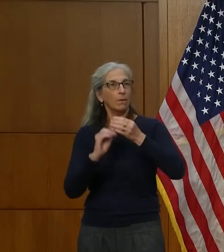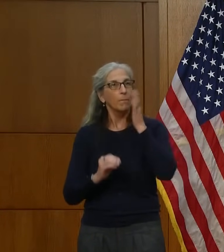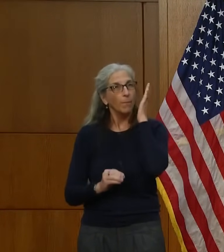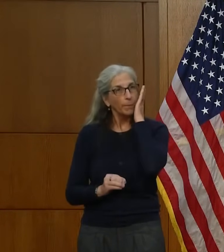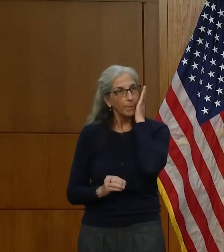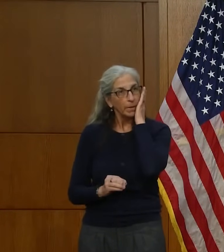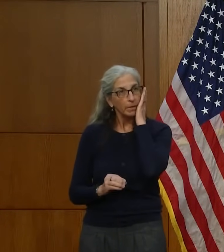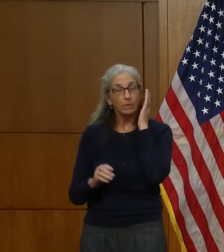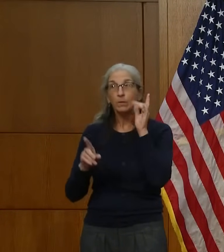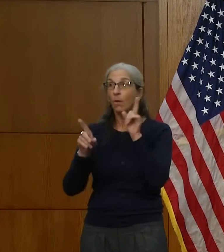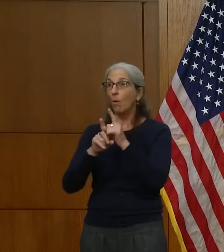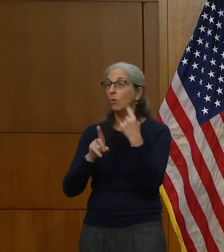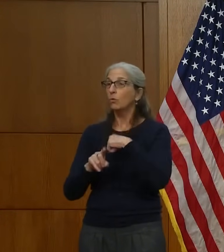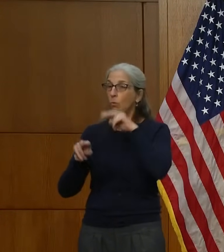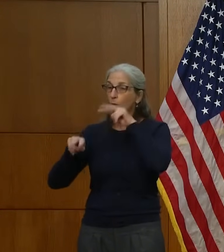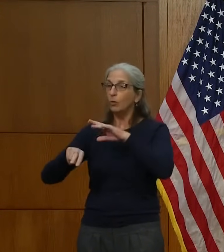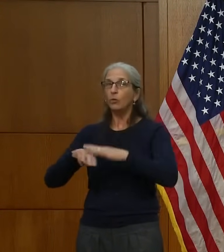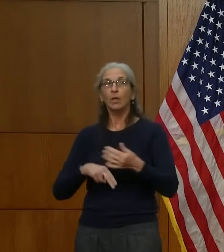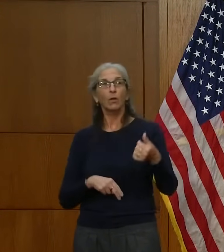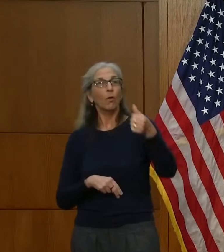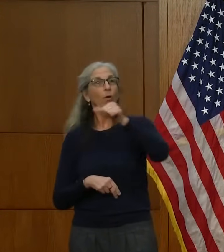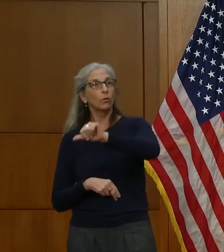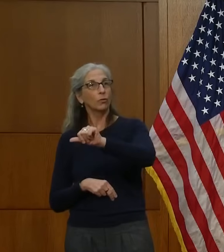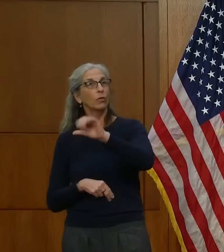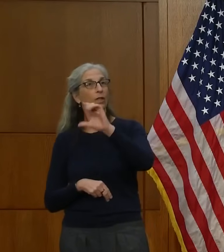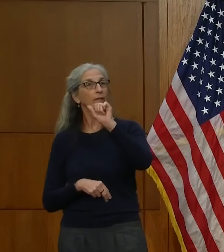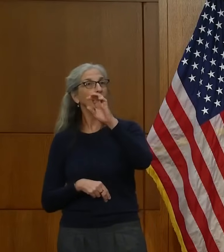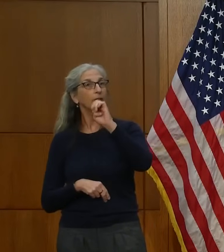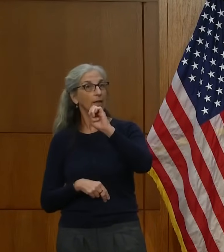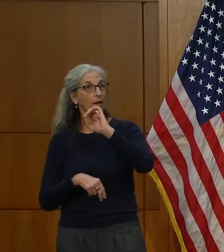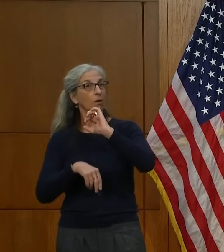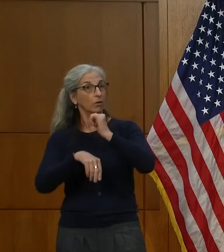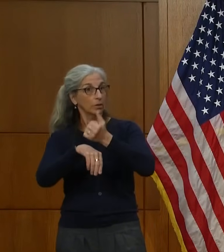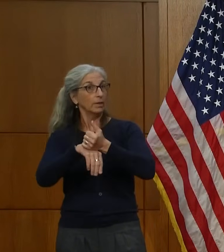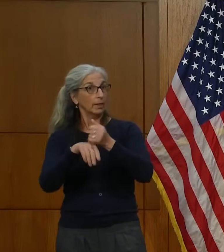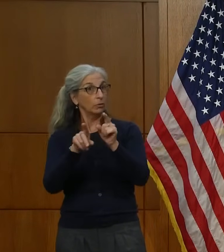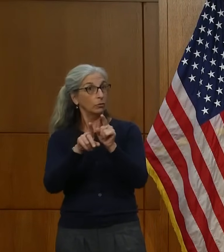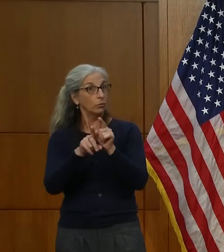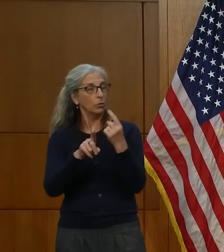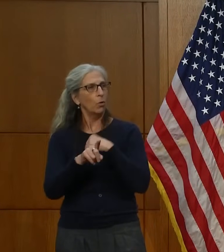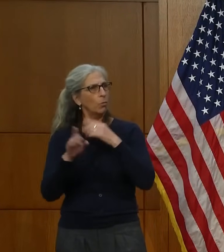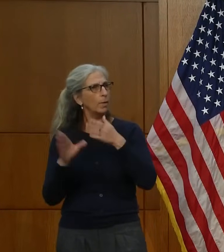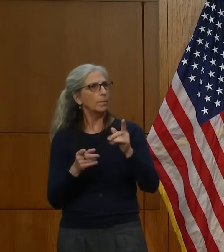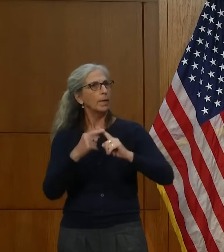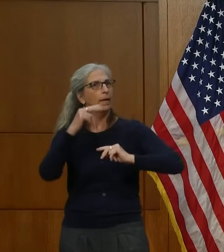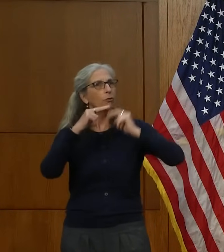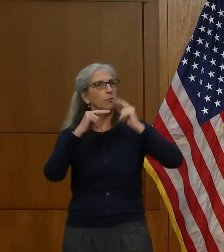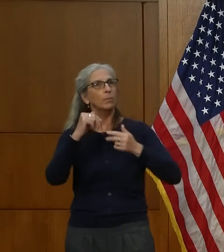AND THEY WERE GRACIOUS ENOUGH TO DO THAT. AND I THINK THAT HELPED WITH THEIR CAPACITY. WE